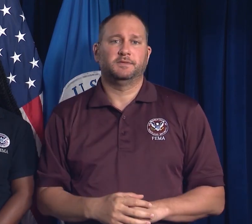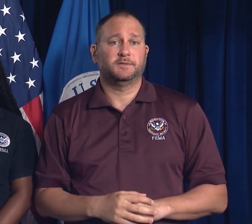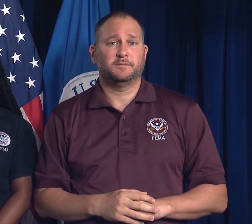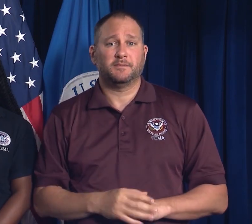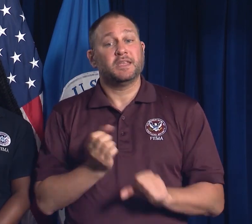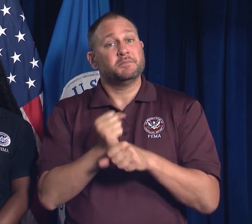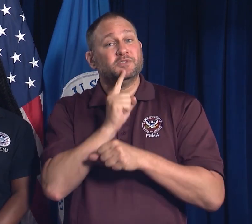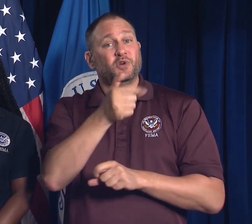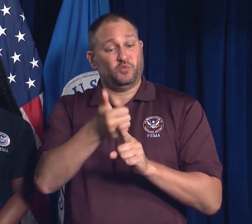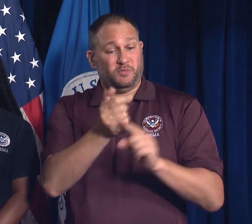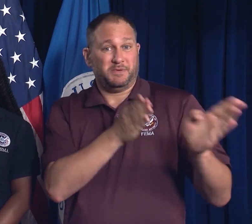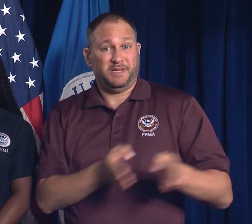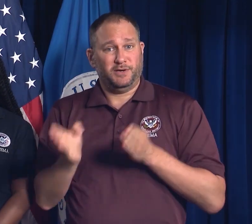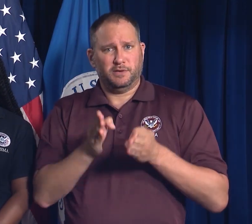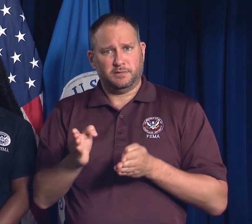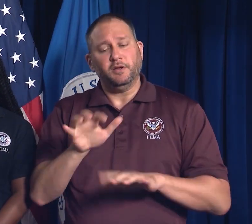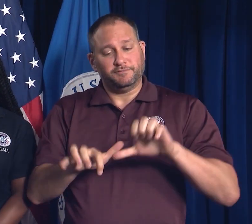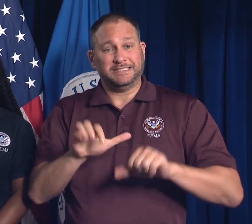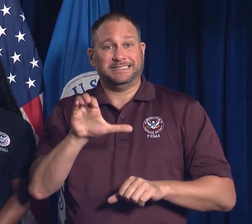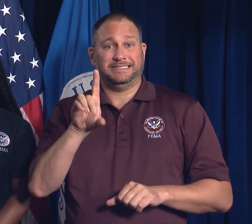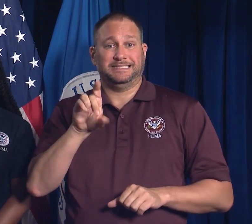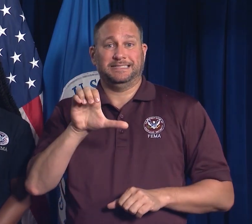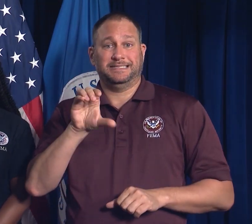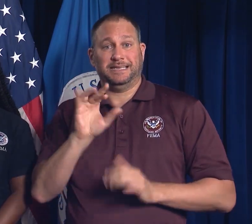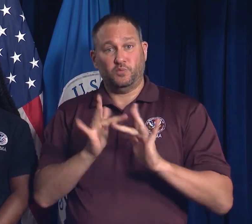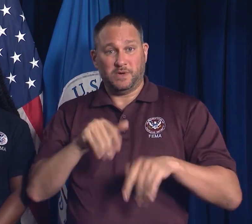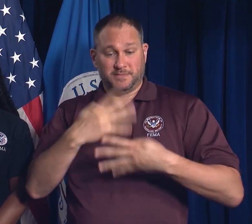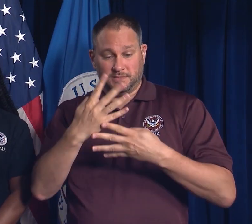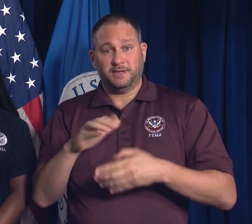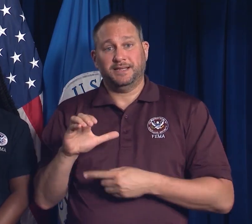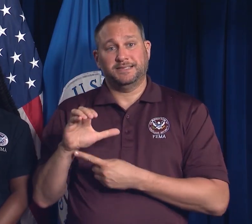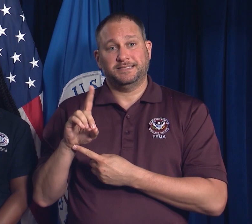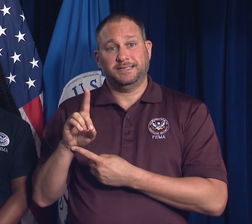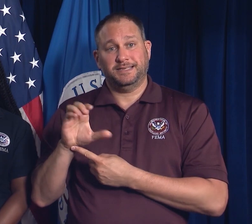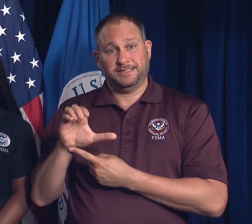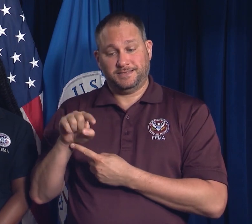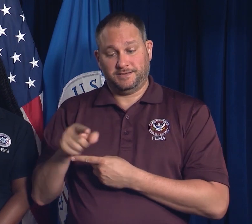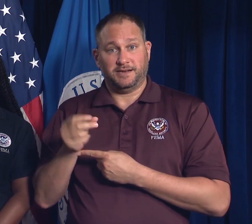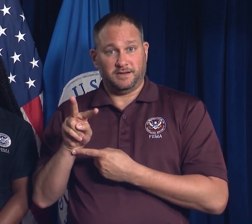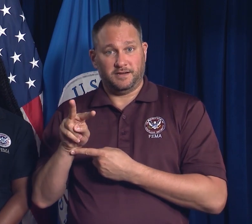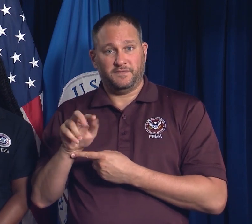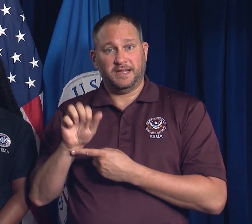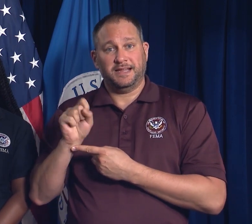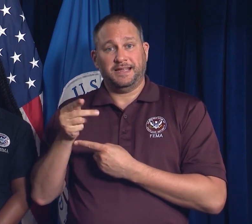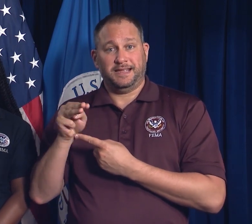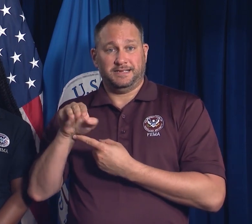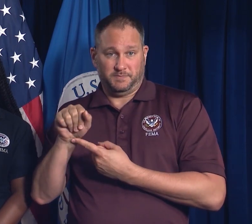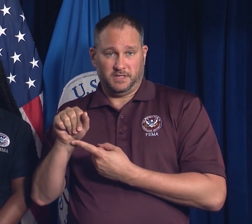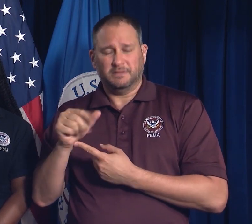To make sure you are prepared, please visit the CDC website at cdc.gov/asthma